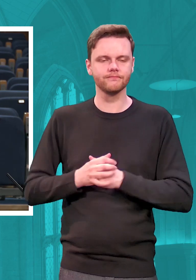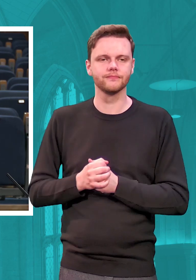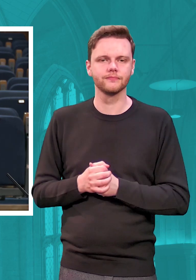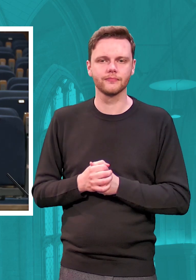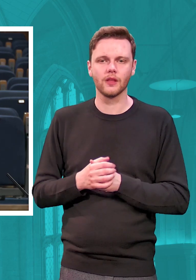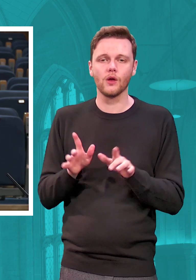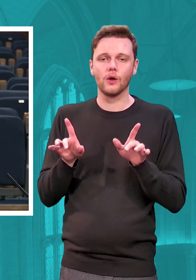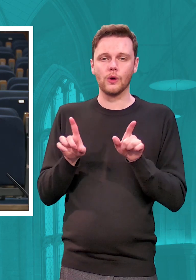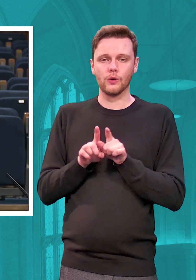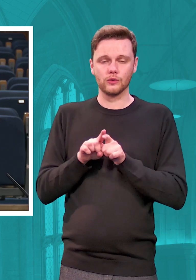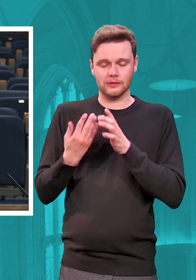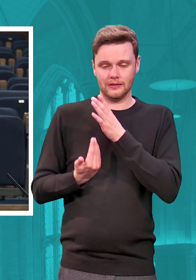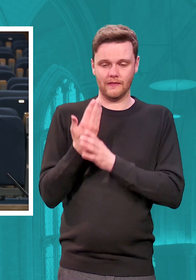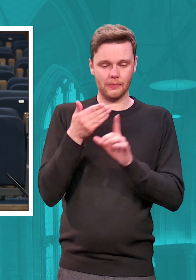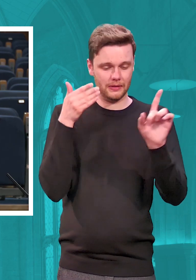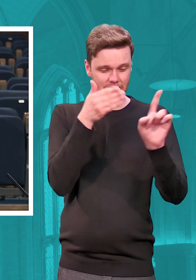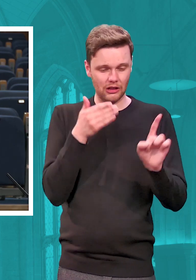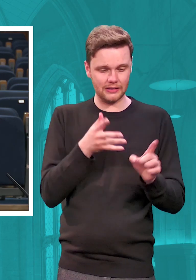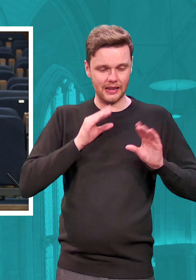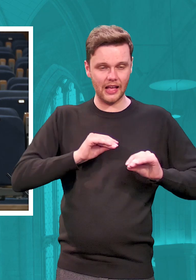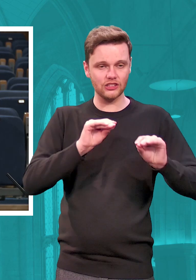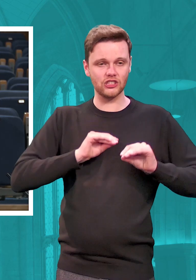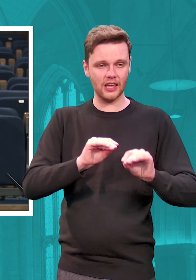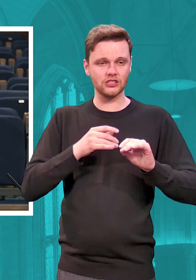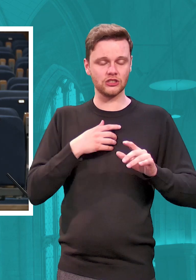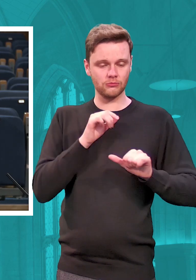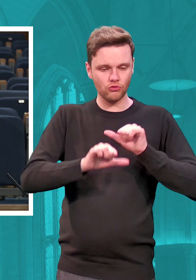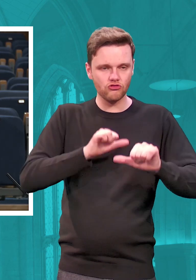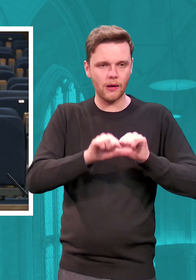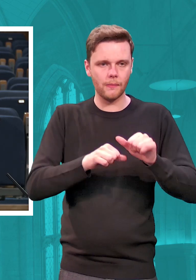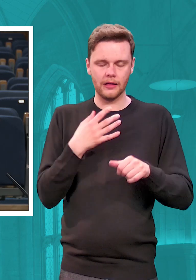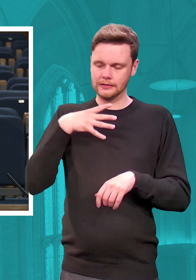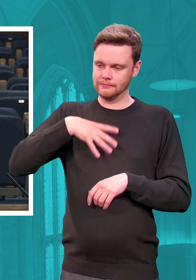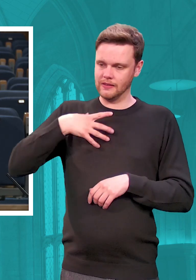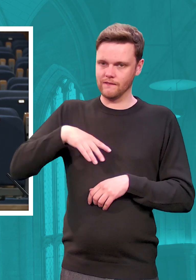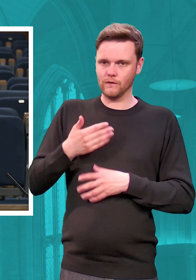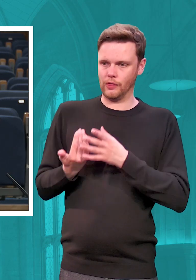the development of targeted education programmes are key to developing the leadership that the new normal will require.